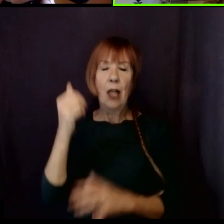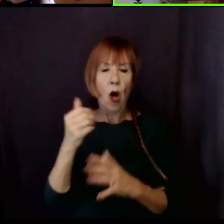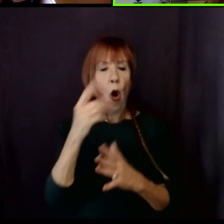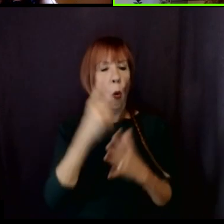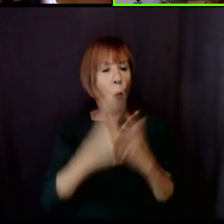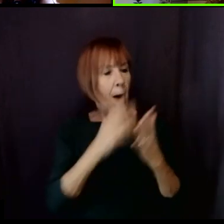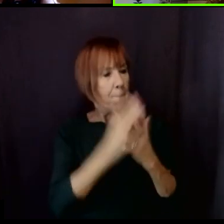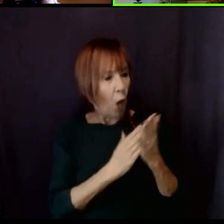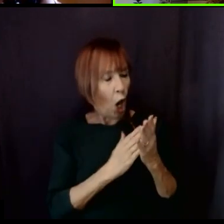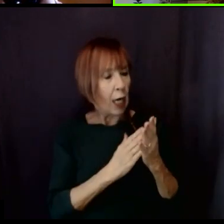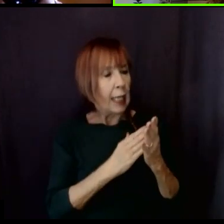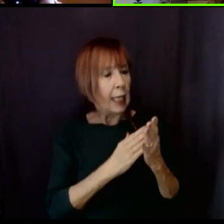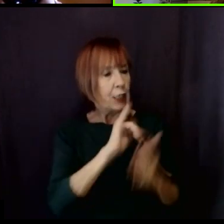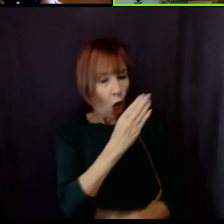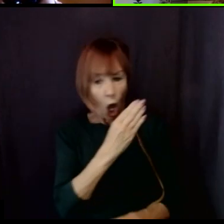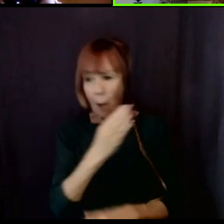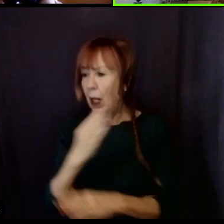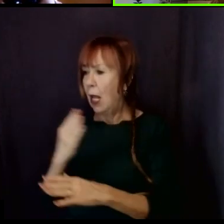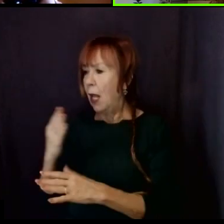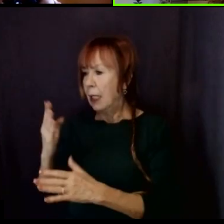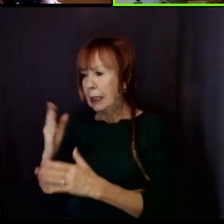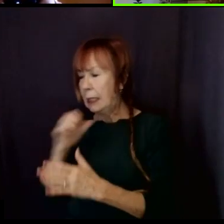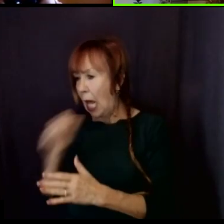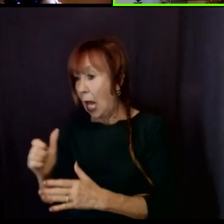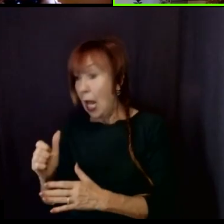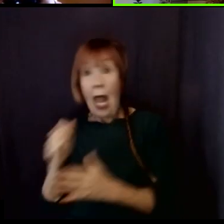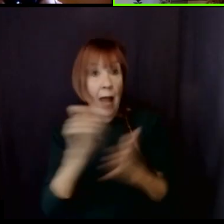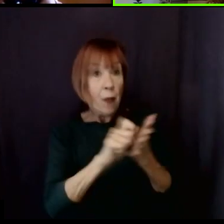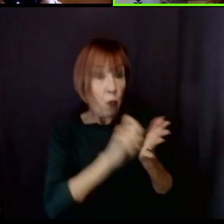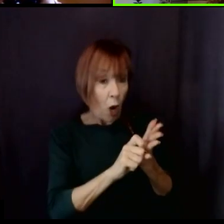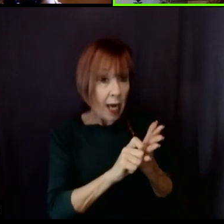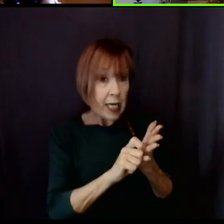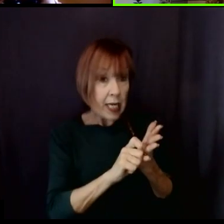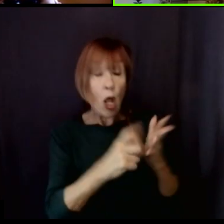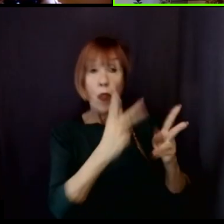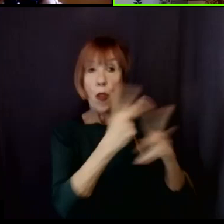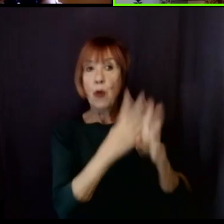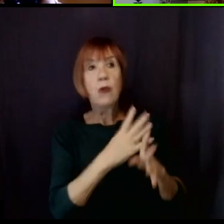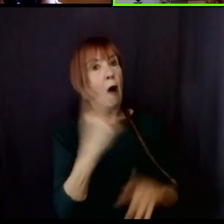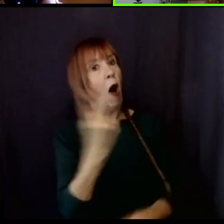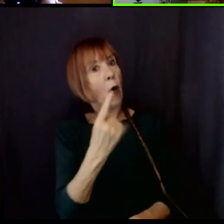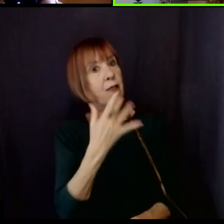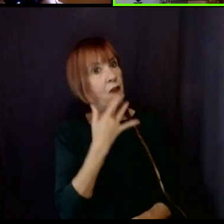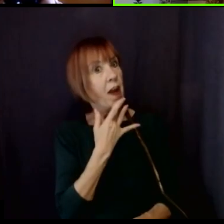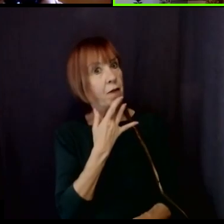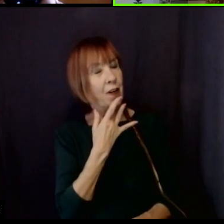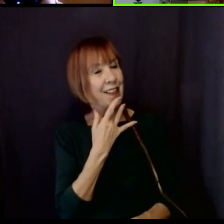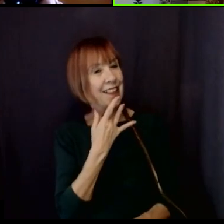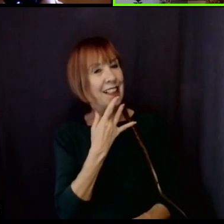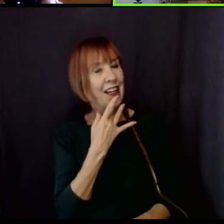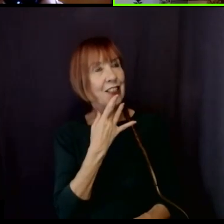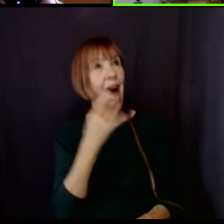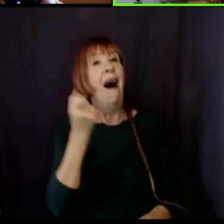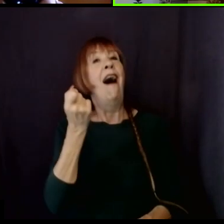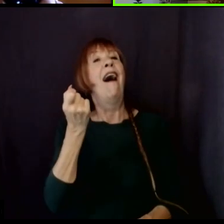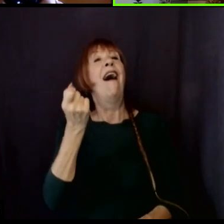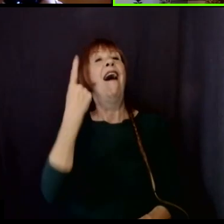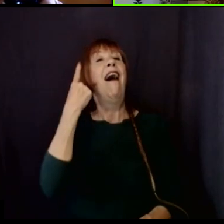and the writing and producing have always been my favorite things to do. And so, it sort of dawned on me that I had to do that,